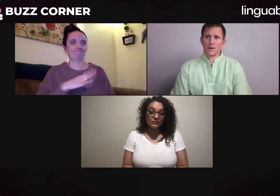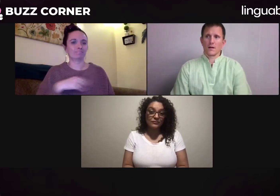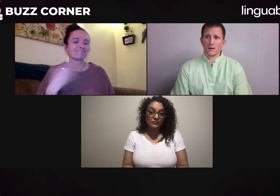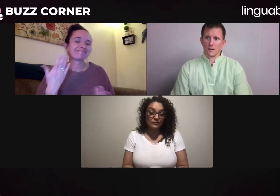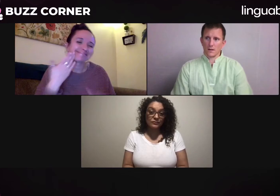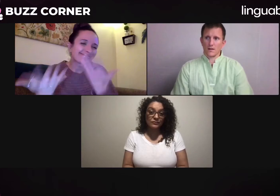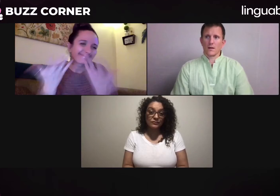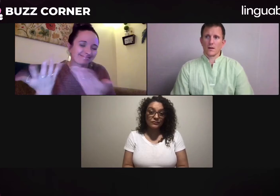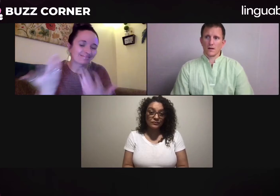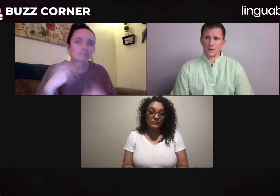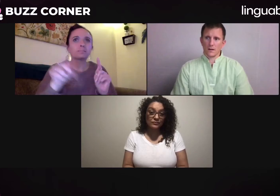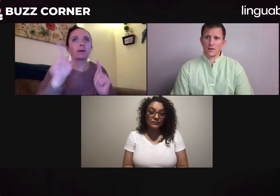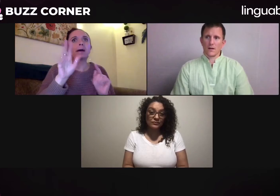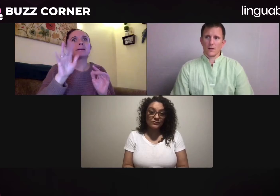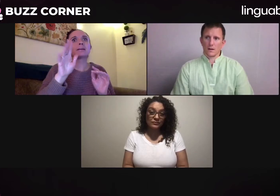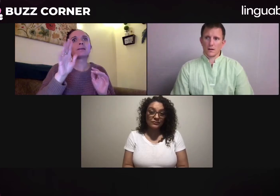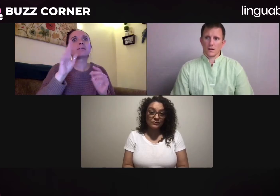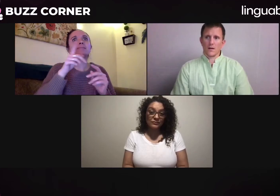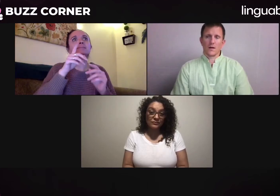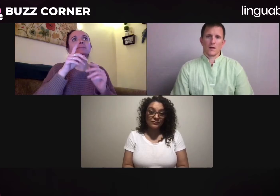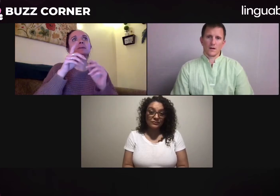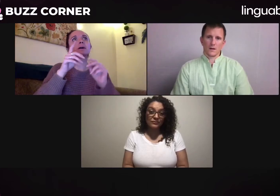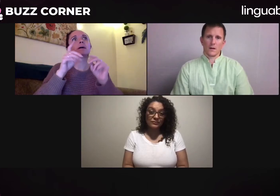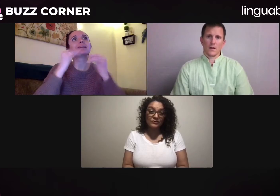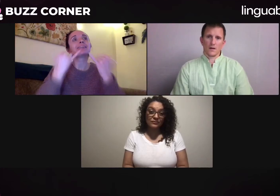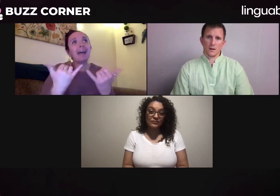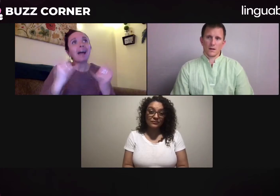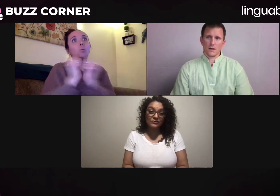whether or not we as a community don't think that interpreter is the best fit for that